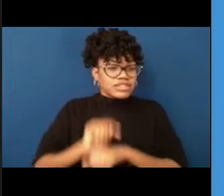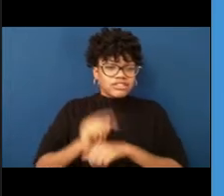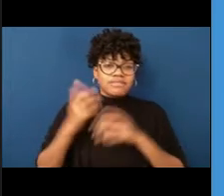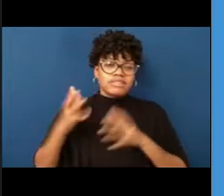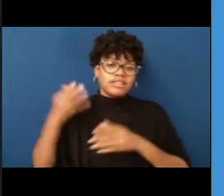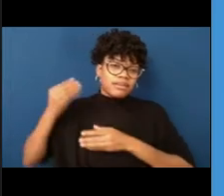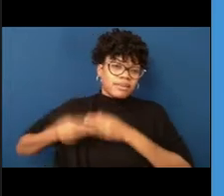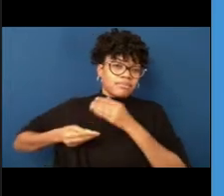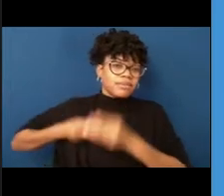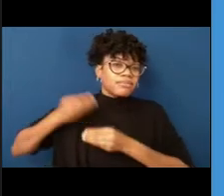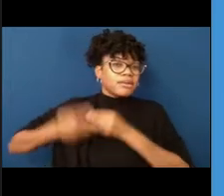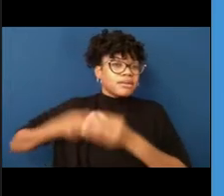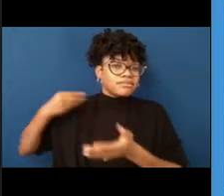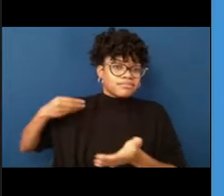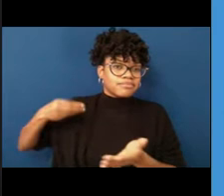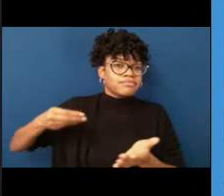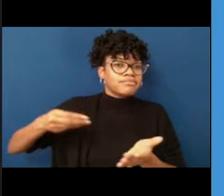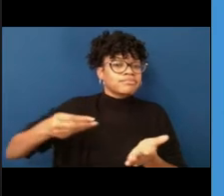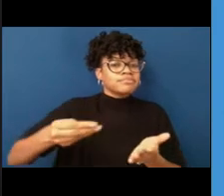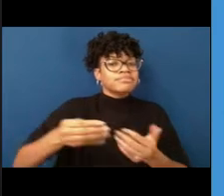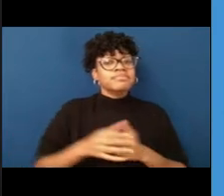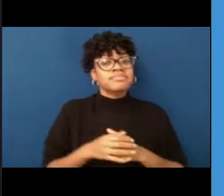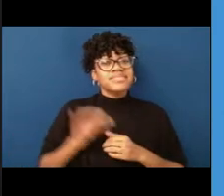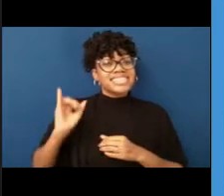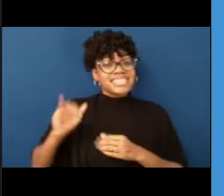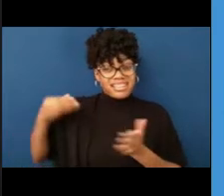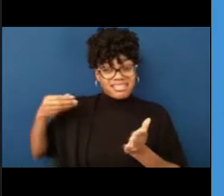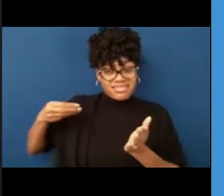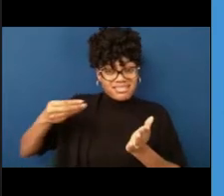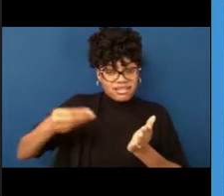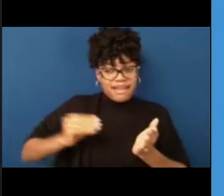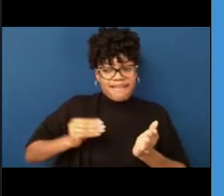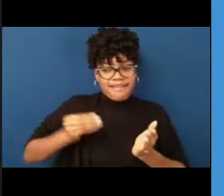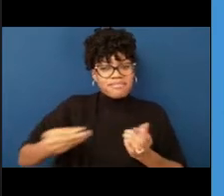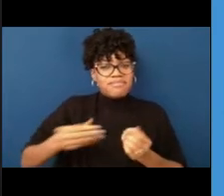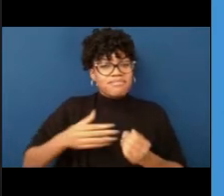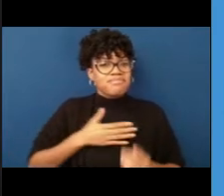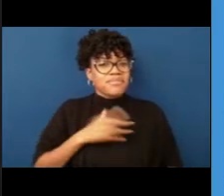That passing of knowledge continues with my granddaughter, who you can see here.